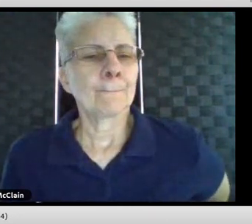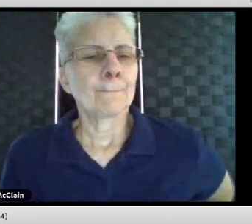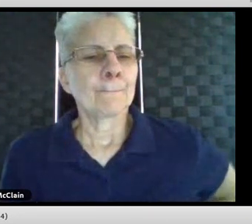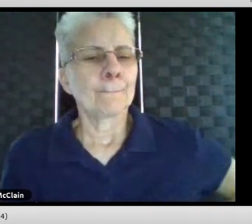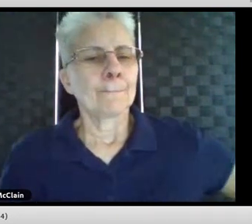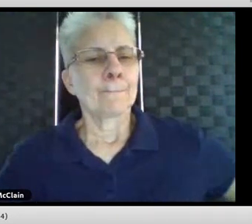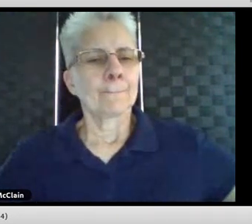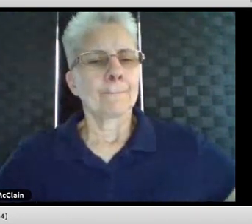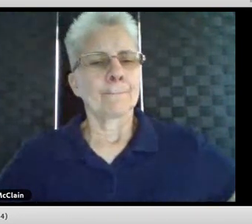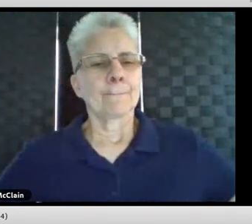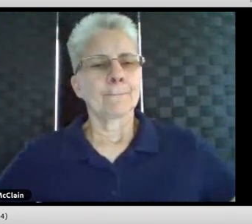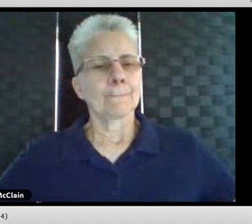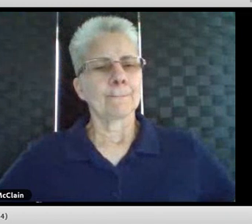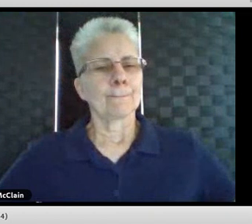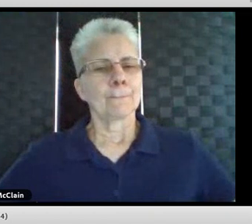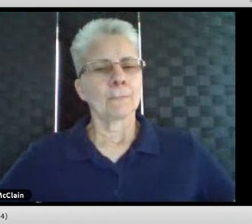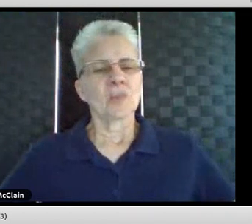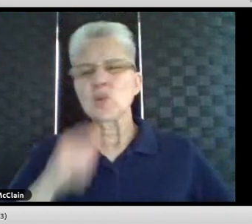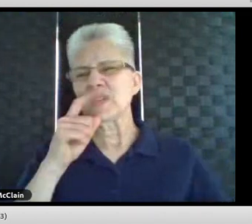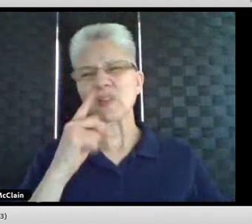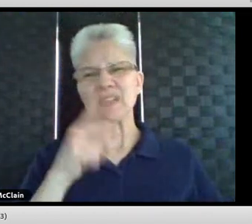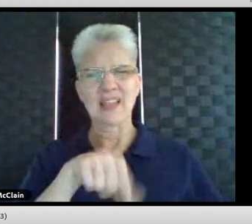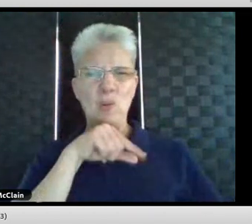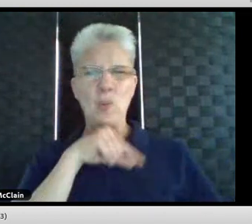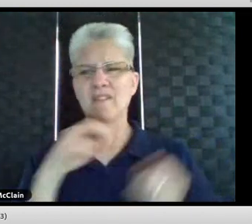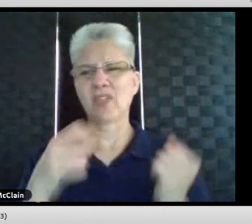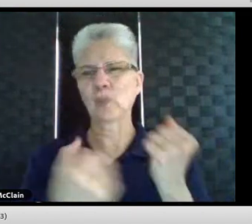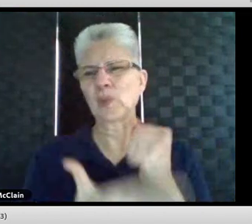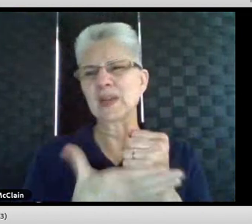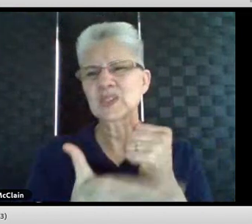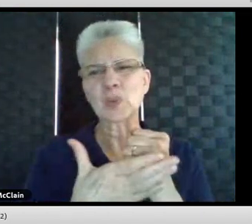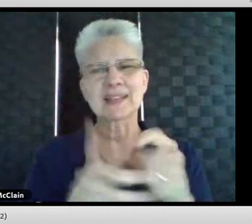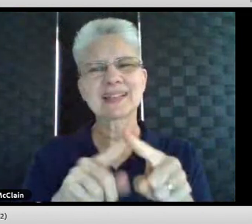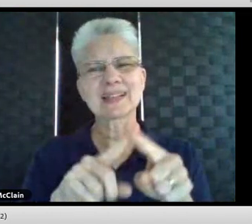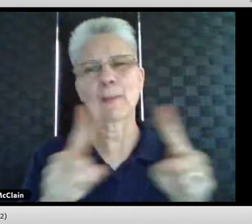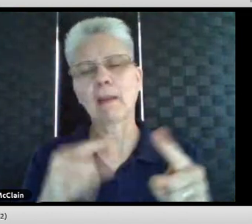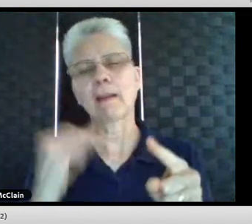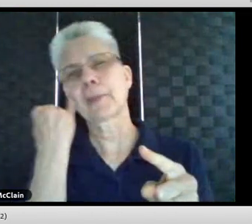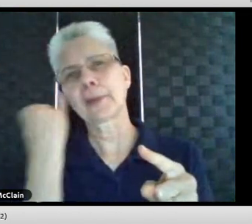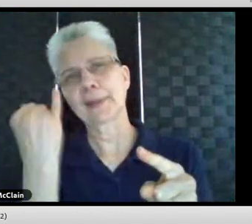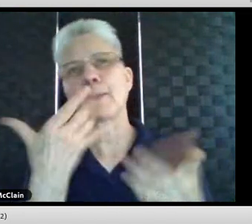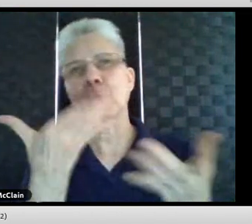And then you didn't really get to see the quality of the resources, but pretend that they were there.